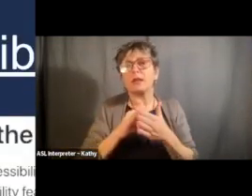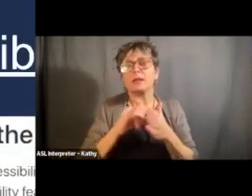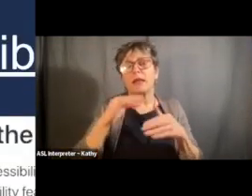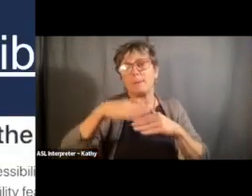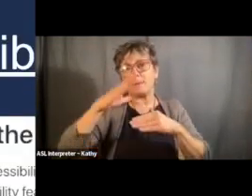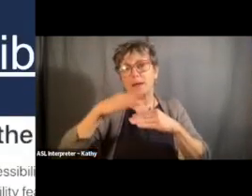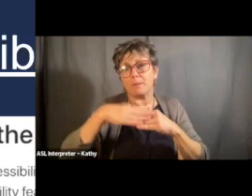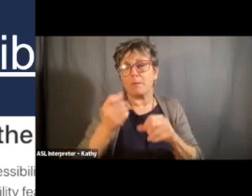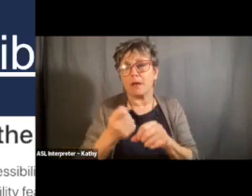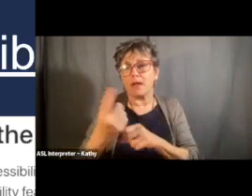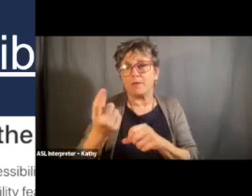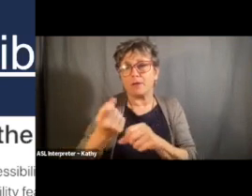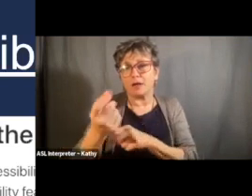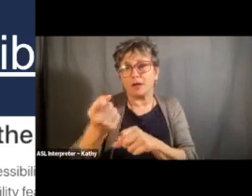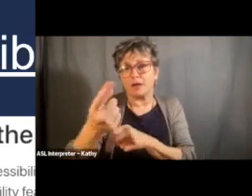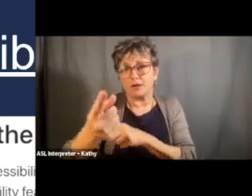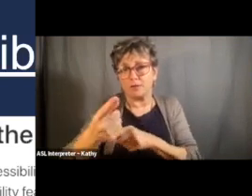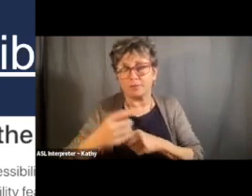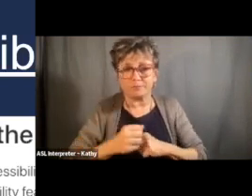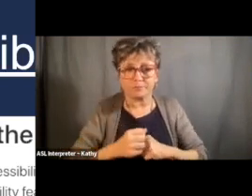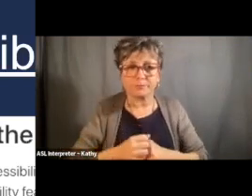On this final page, I just wanted to direct your attention